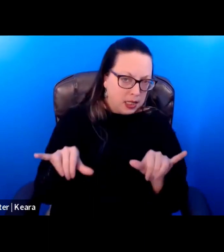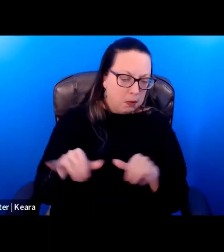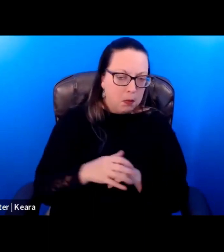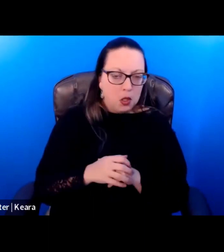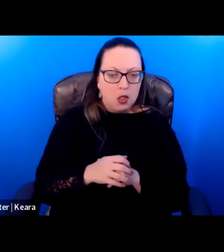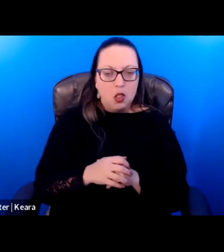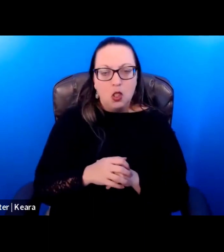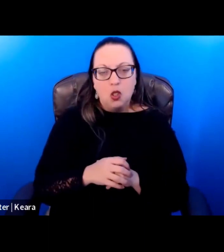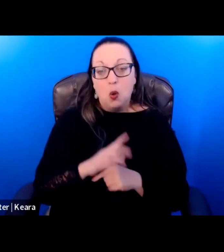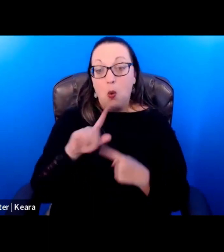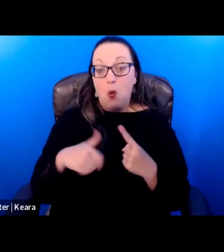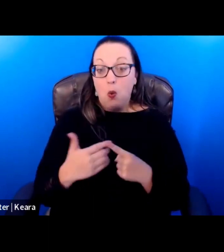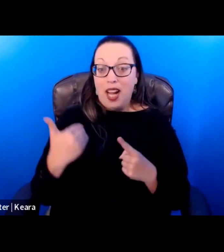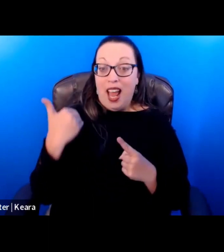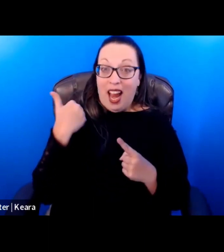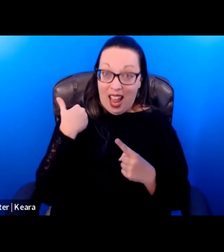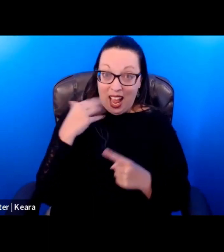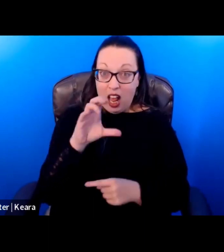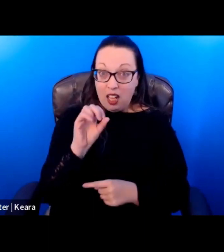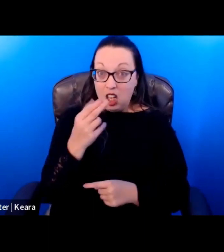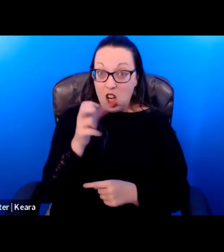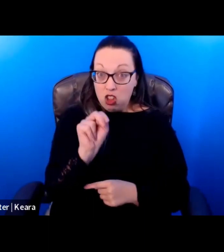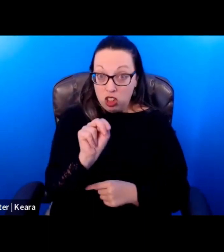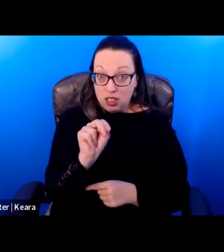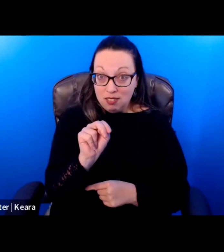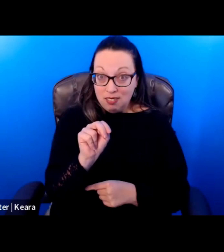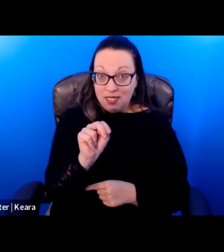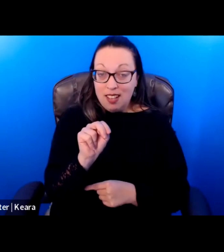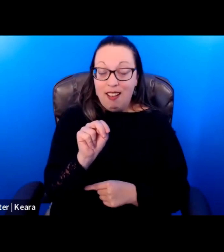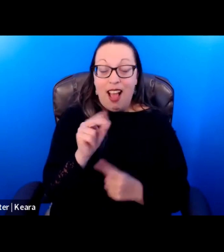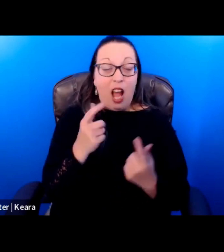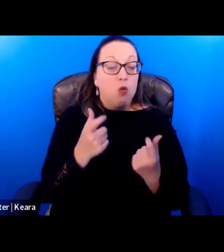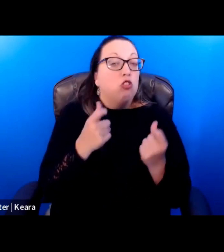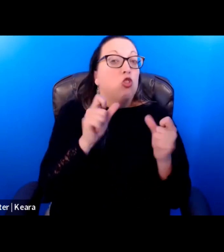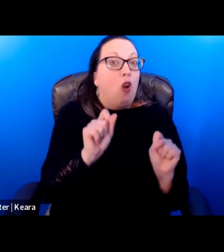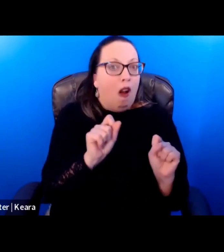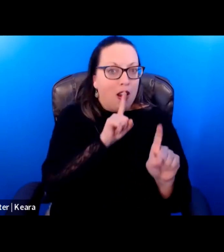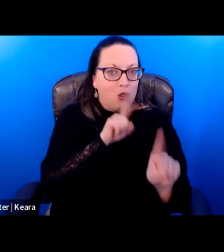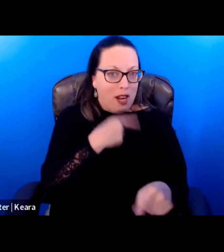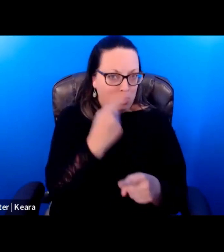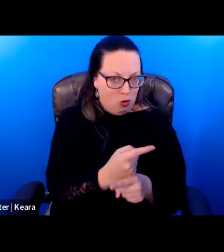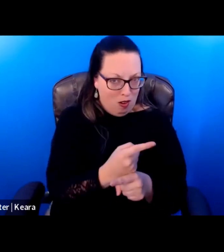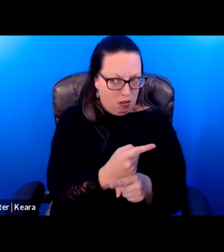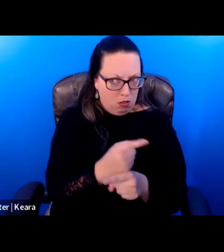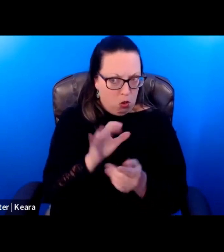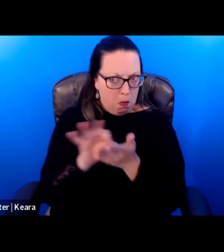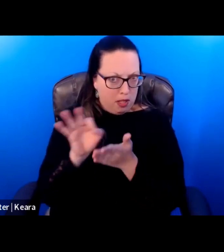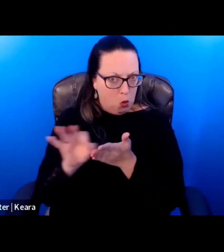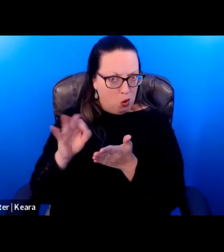higher, because I actually tried to get the answers right, whether in the first time, so eventually, I get, you know, put back in a couple of times in a